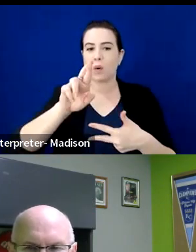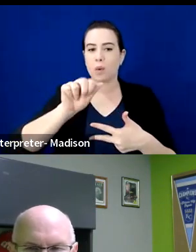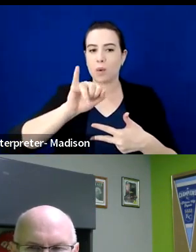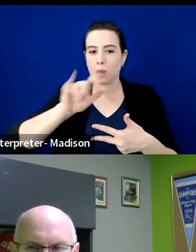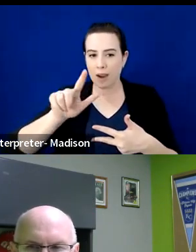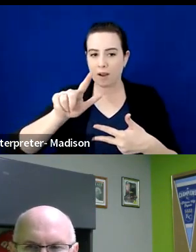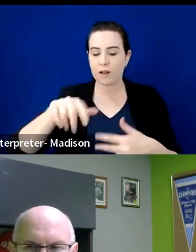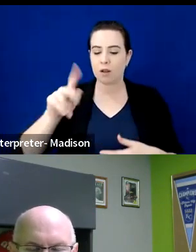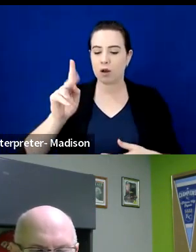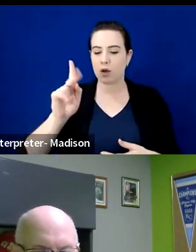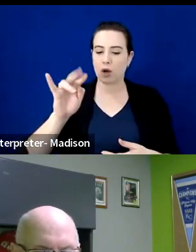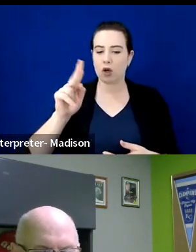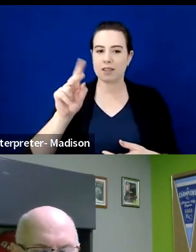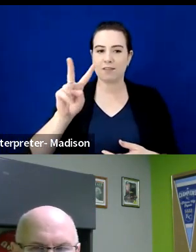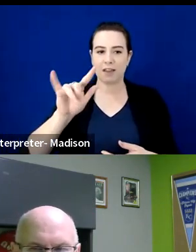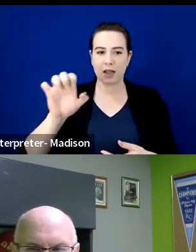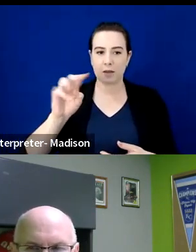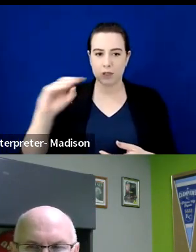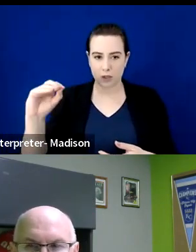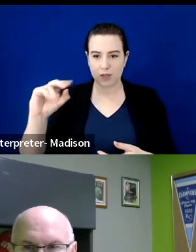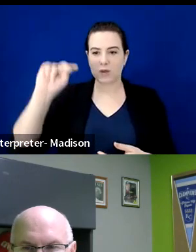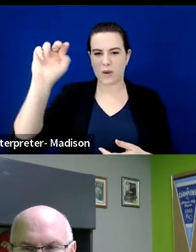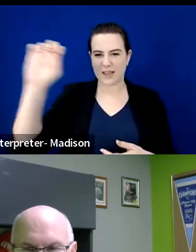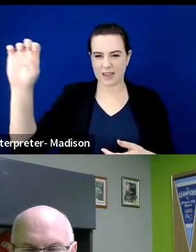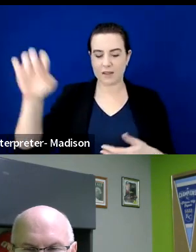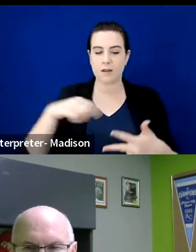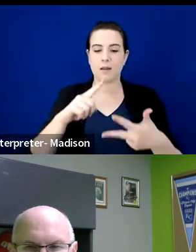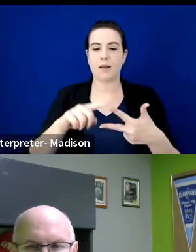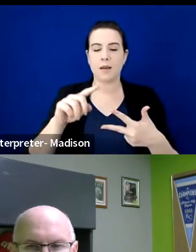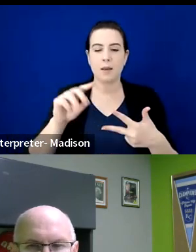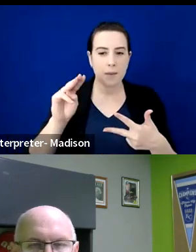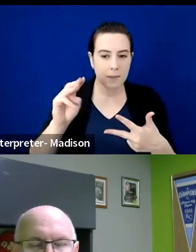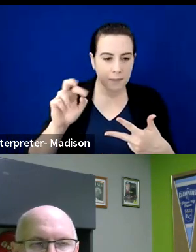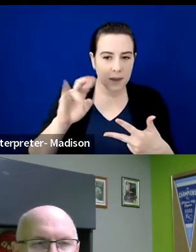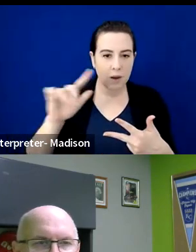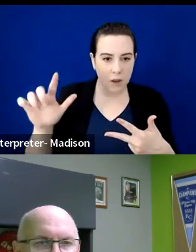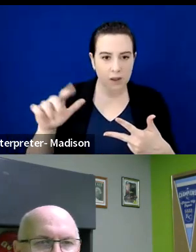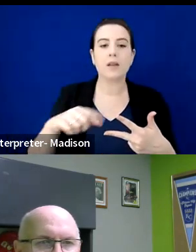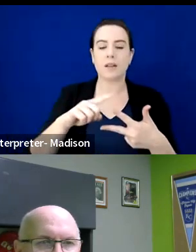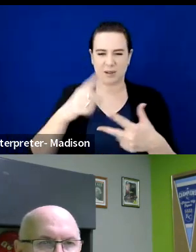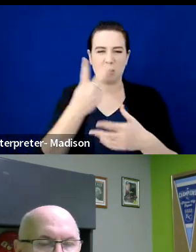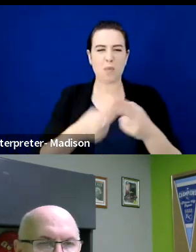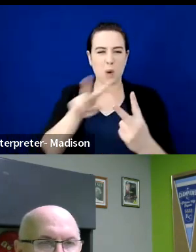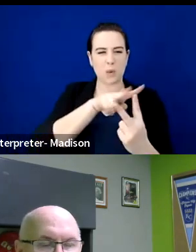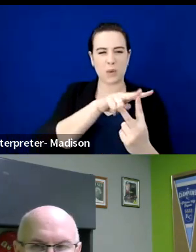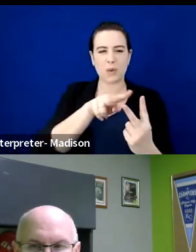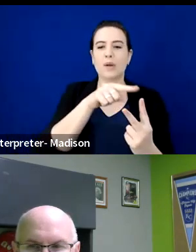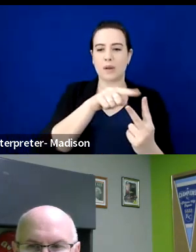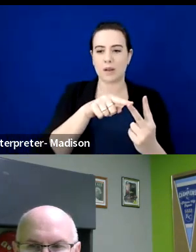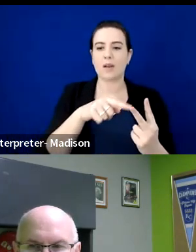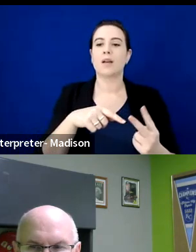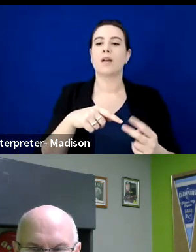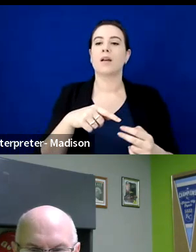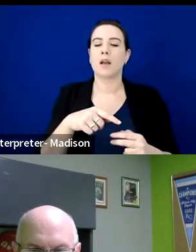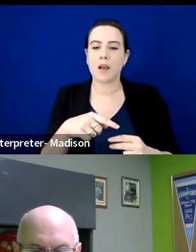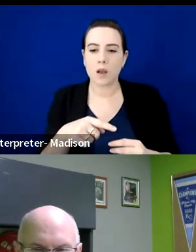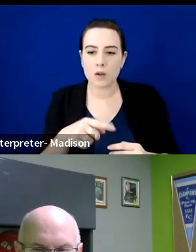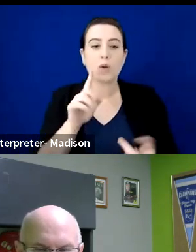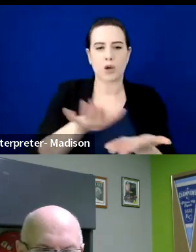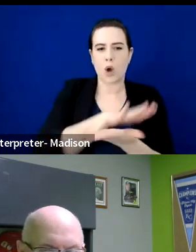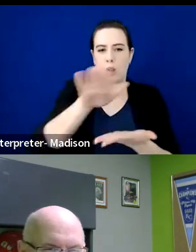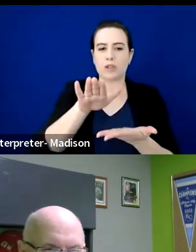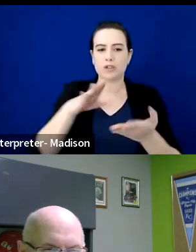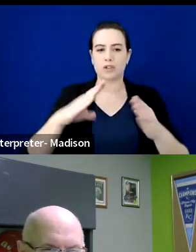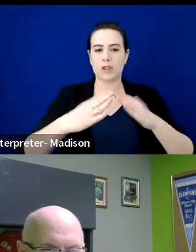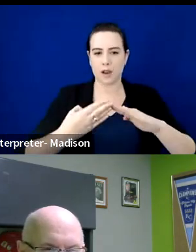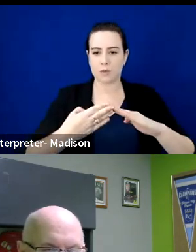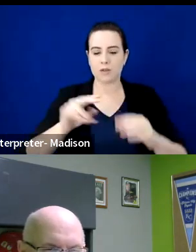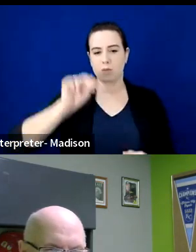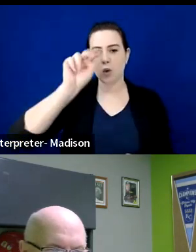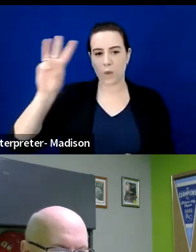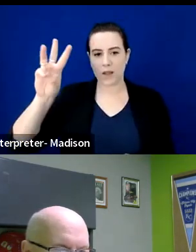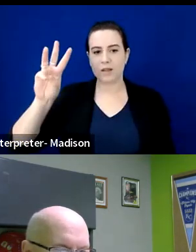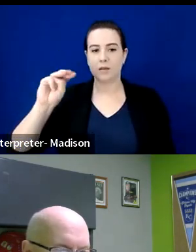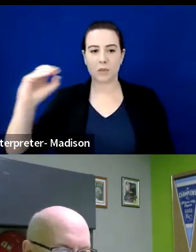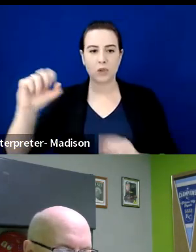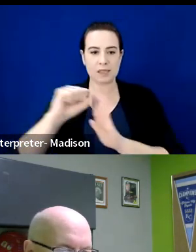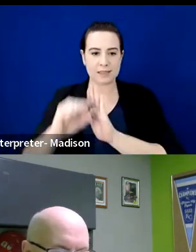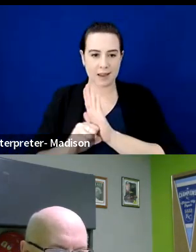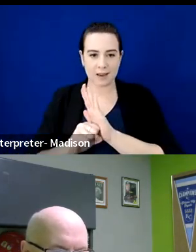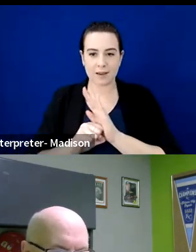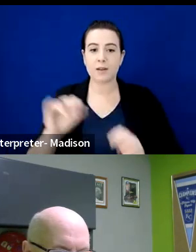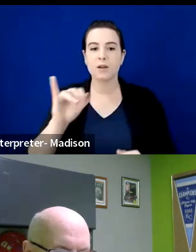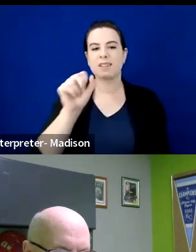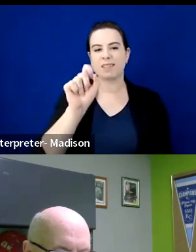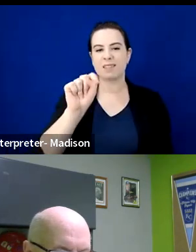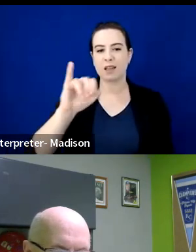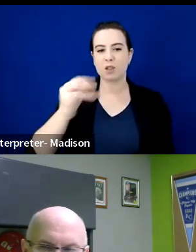Thank you very much.